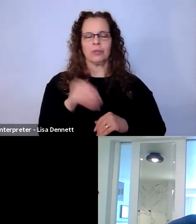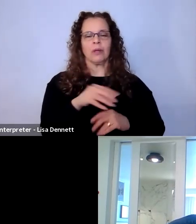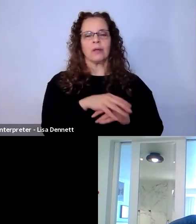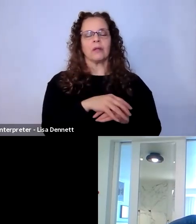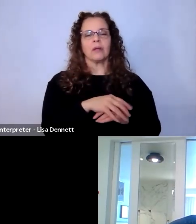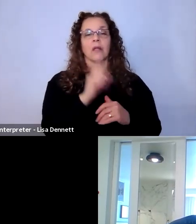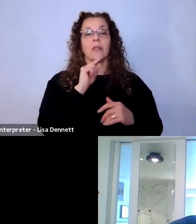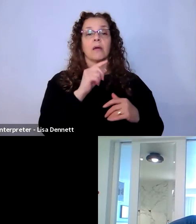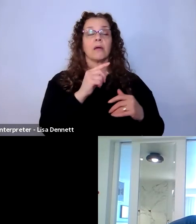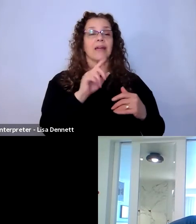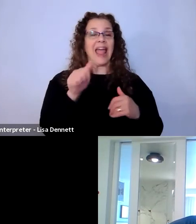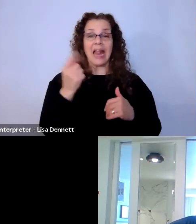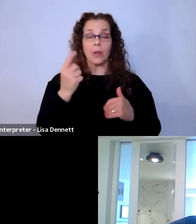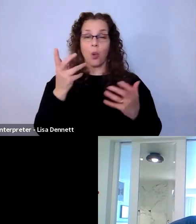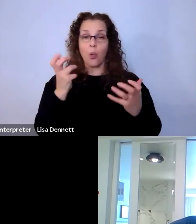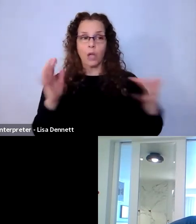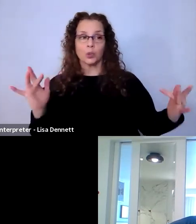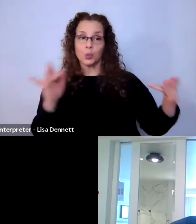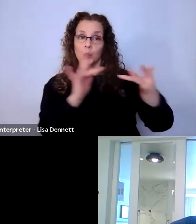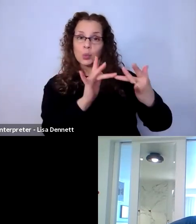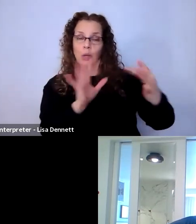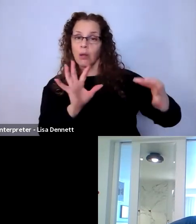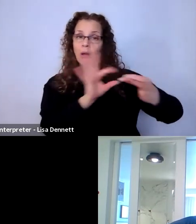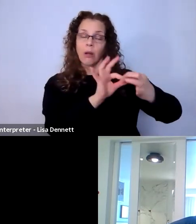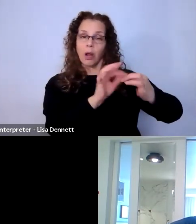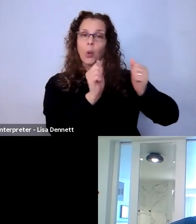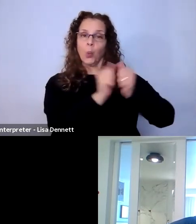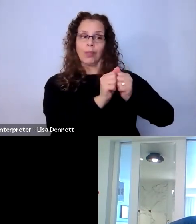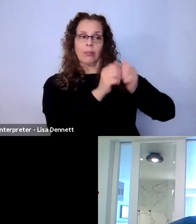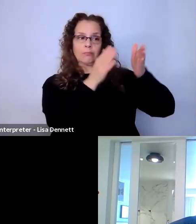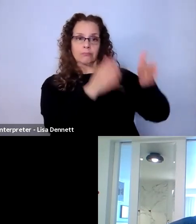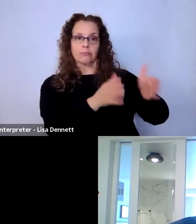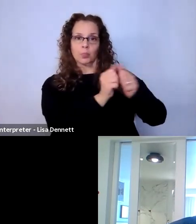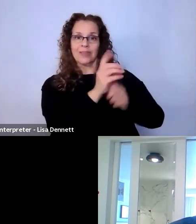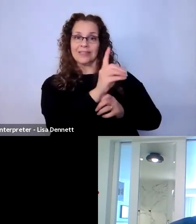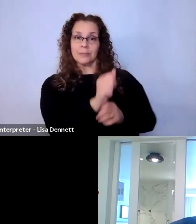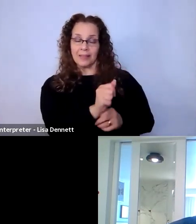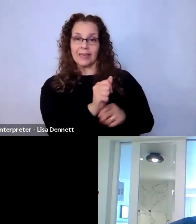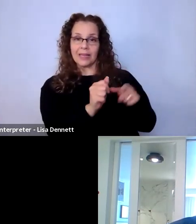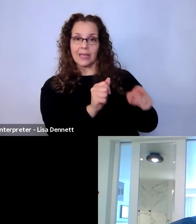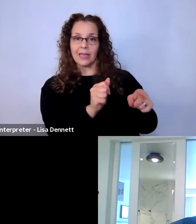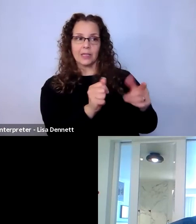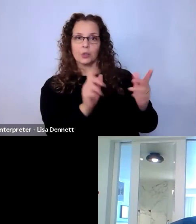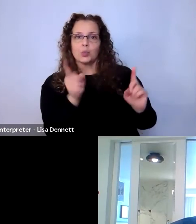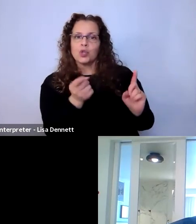If they wanted to make that connection with someone with a disability or impairment to just talk about how they use technology.